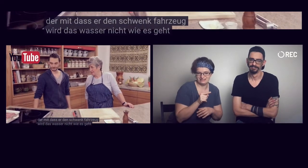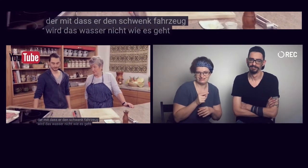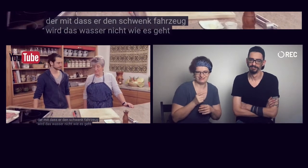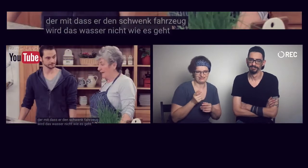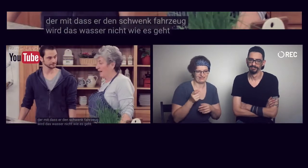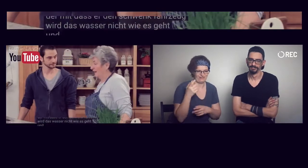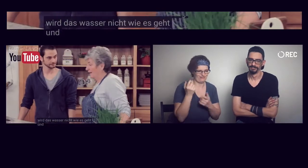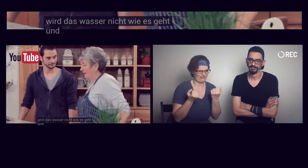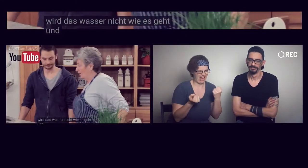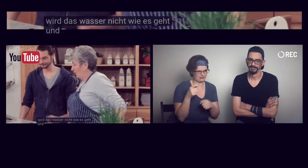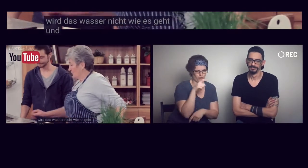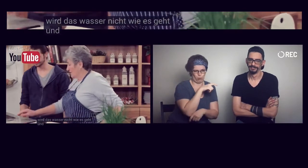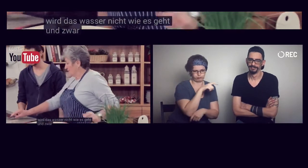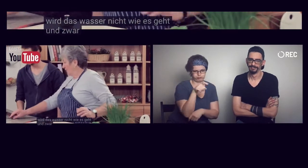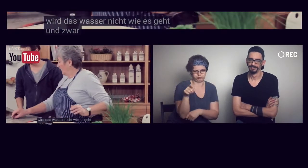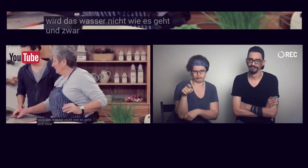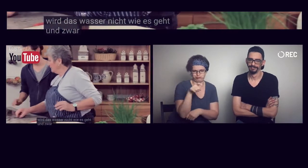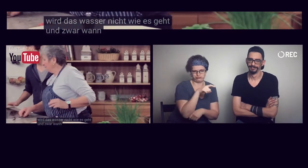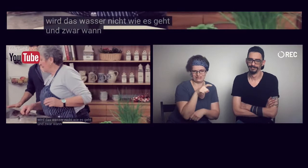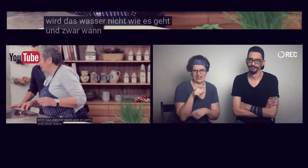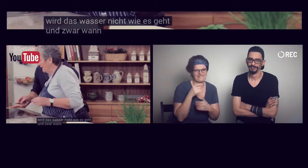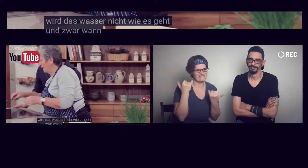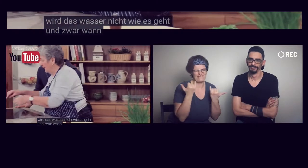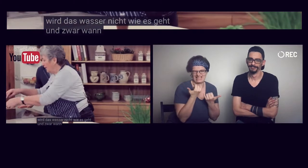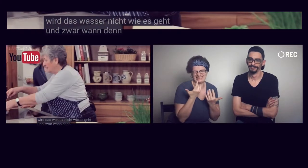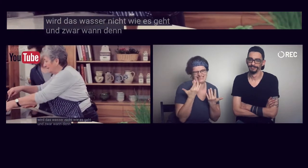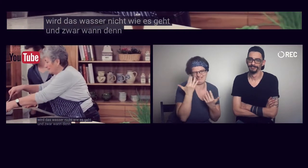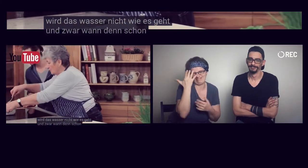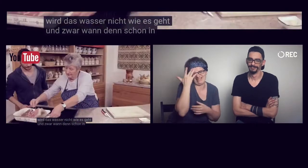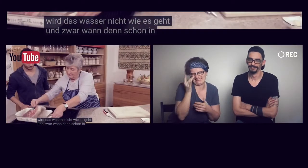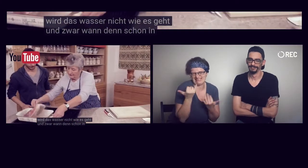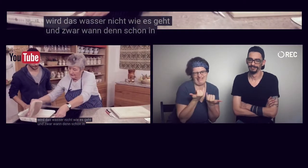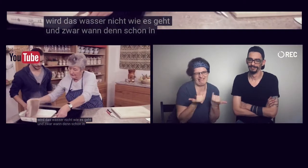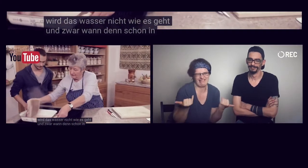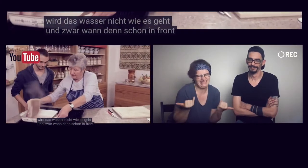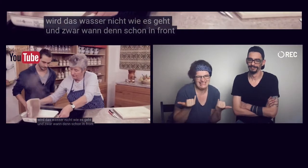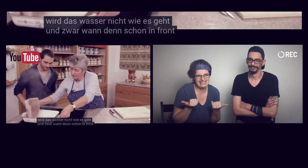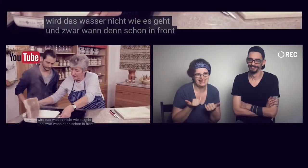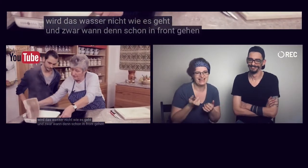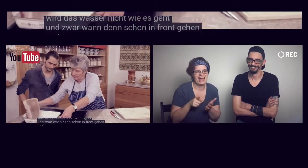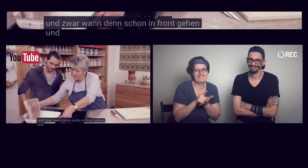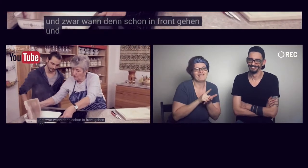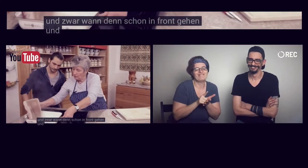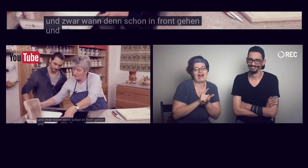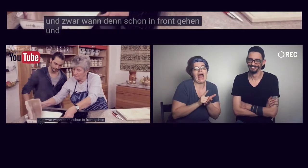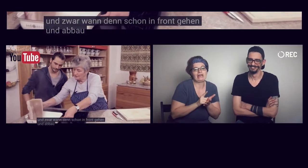[there are the crane vehicles.] [The water doesn't know how to do it or when.]